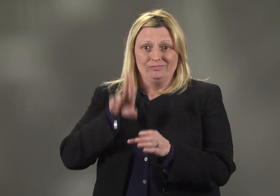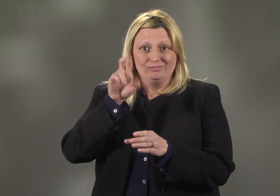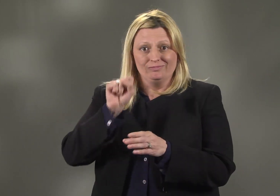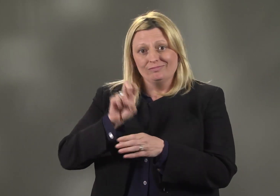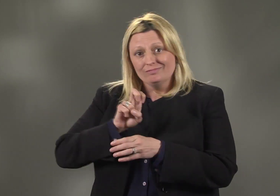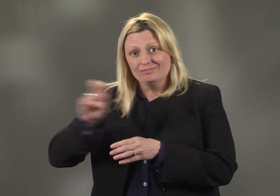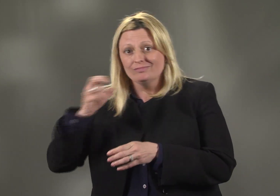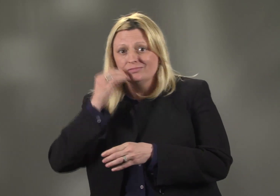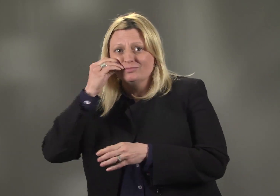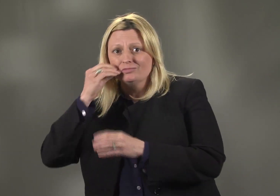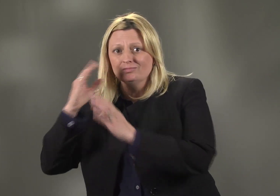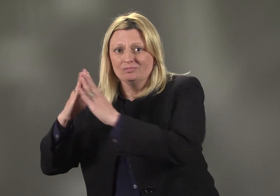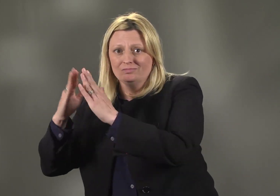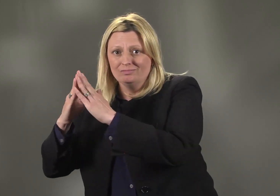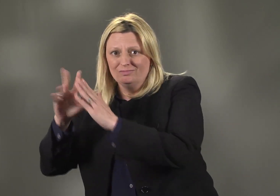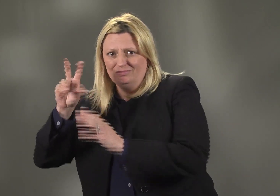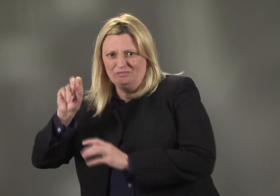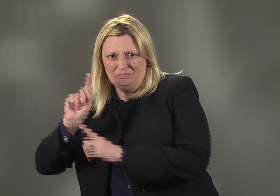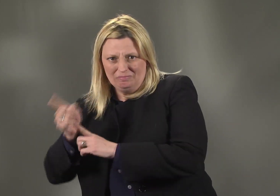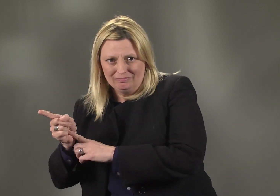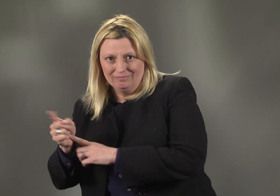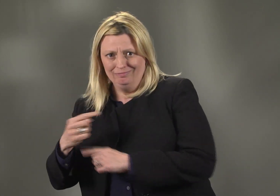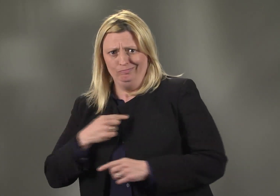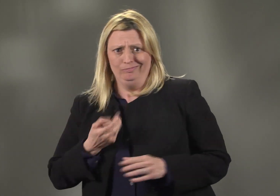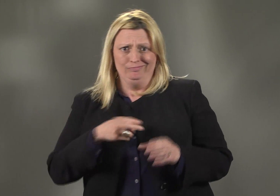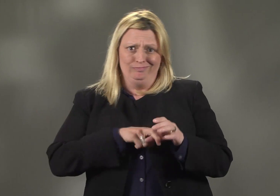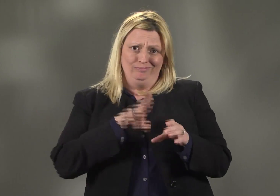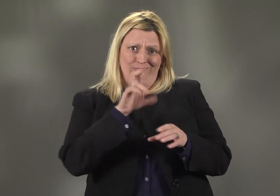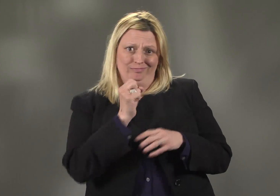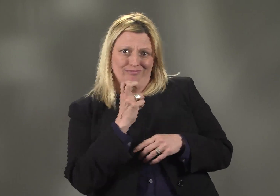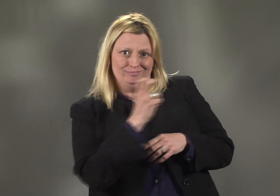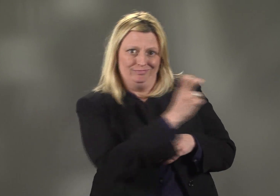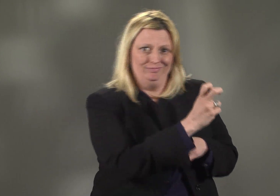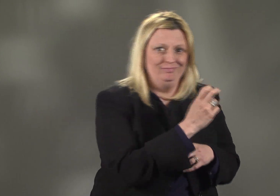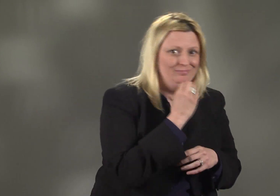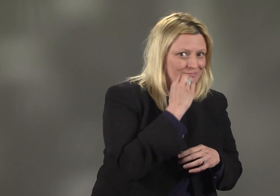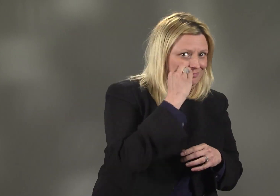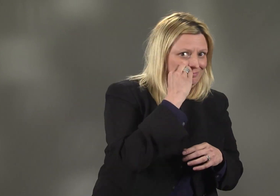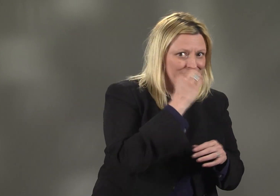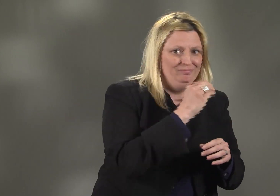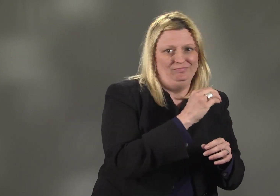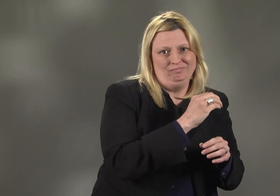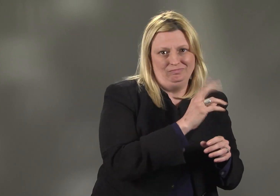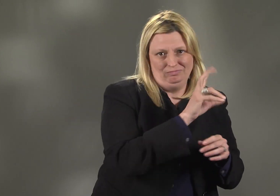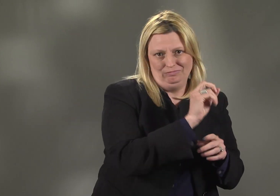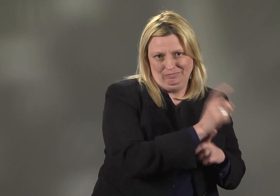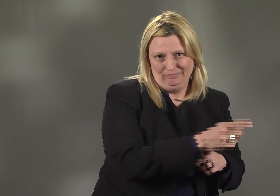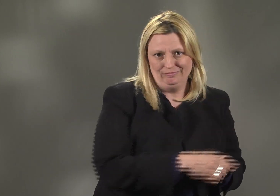These two girls and I would take the same bus home as we all traveled 30 minutes each way to go to school.